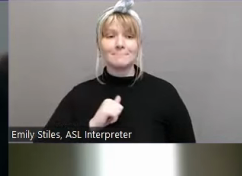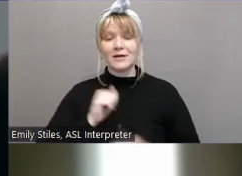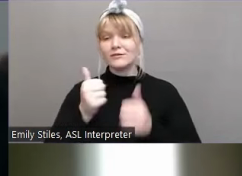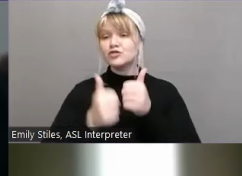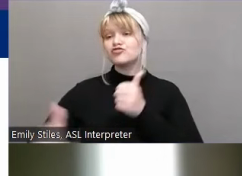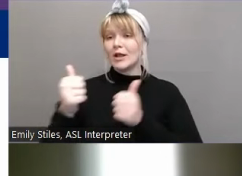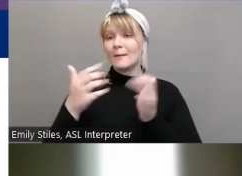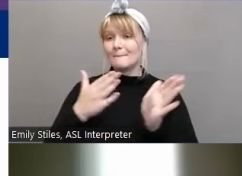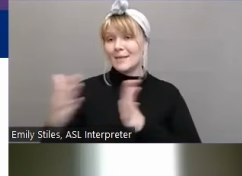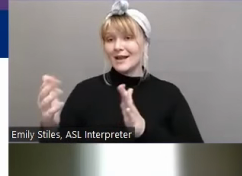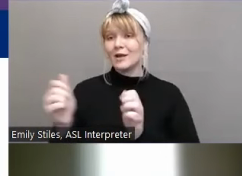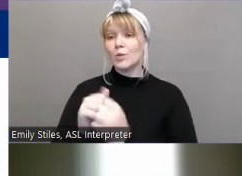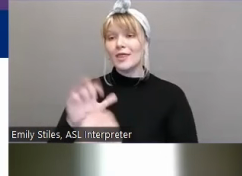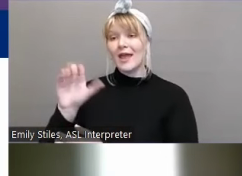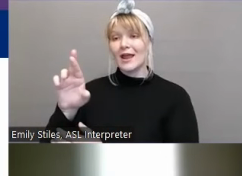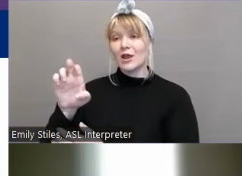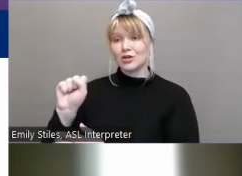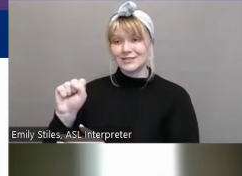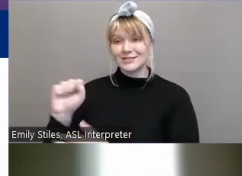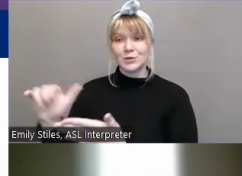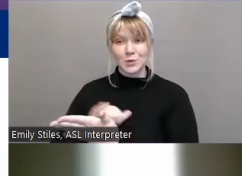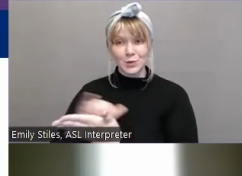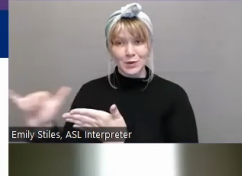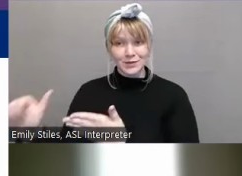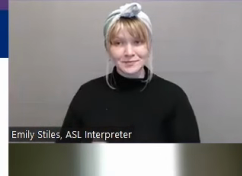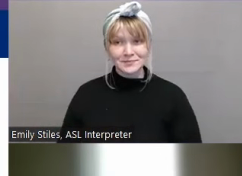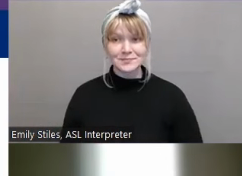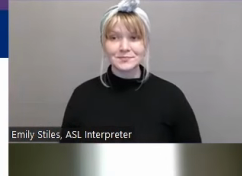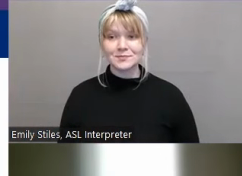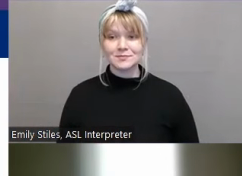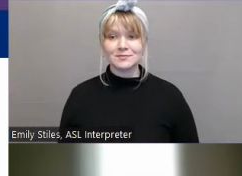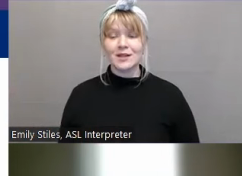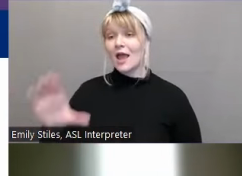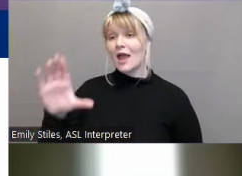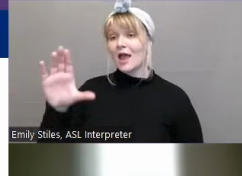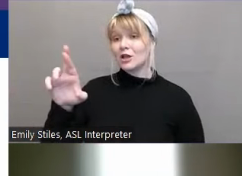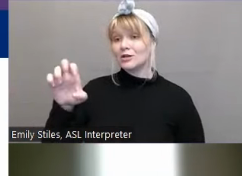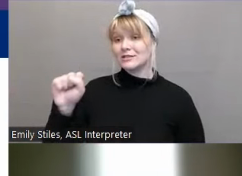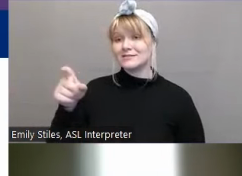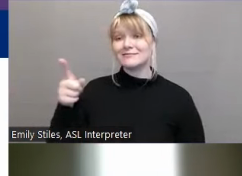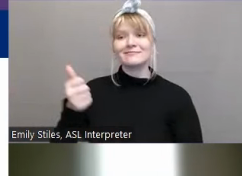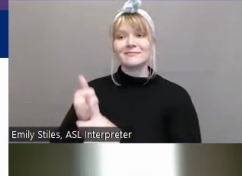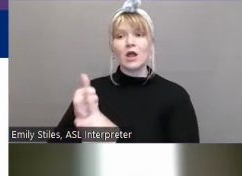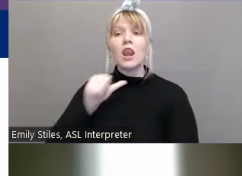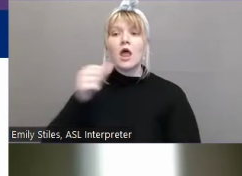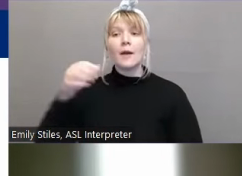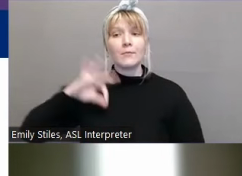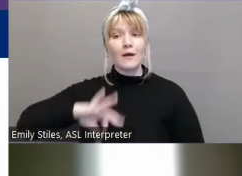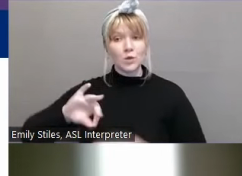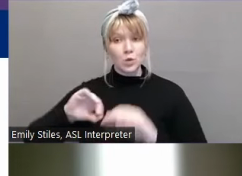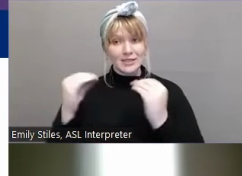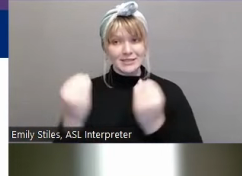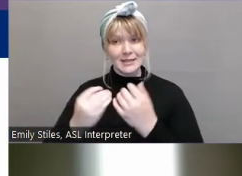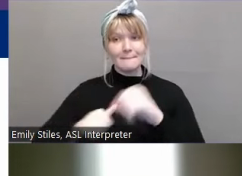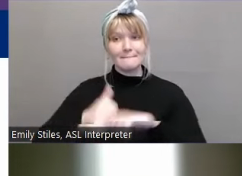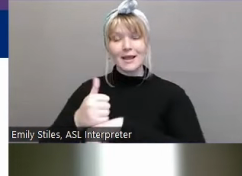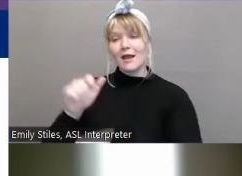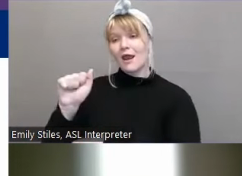Next slide please. CARES of New York is a nonprofit organization based in Albany that empowers communities